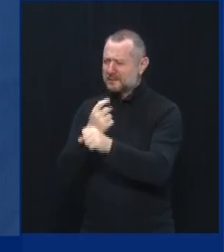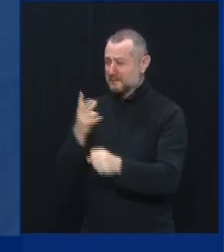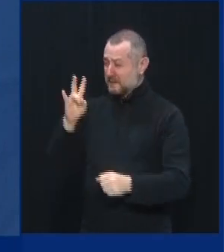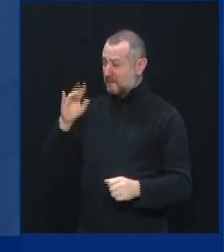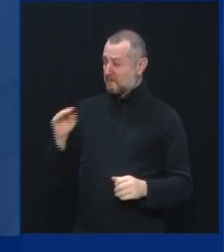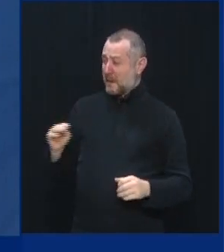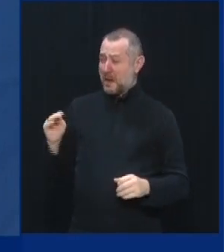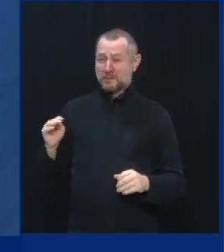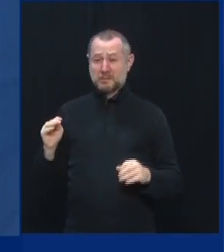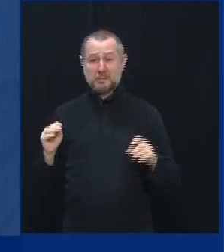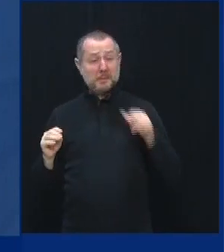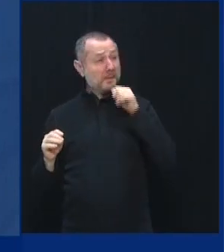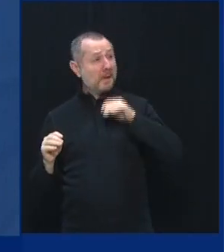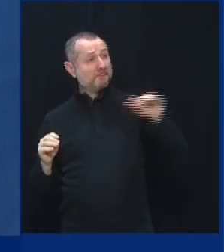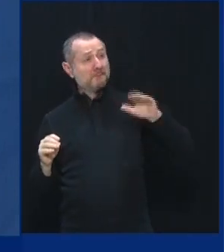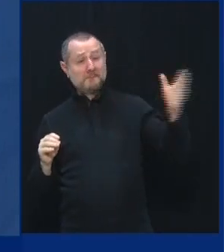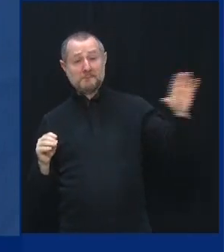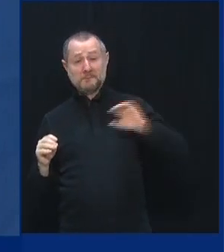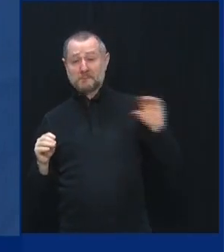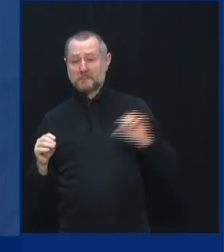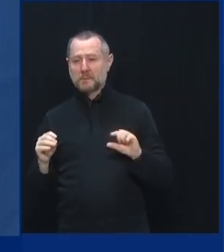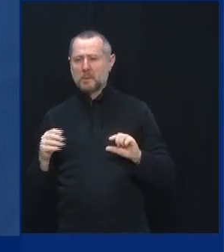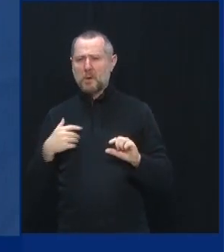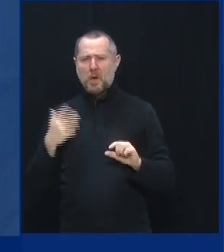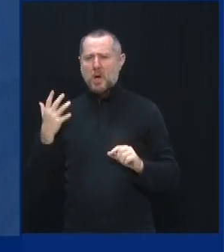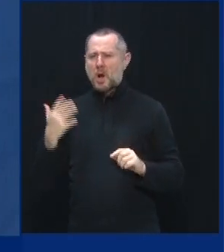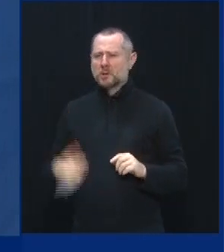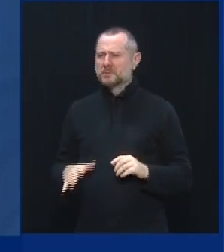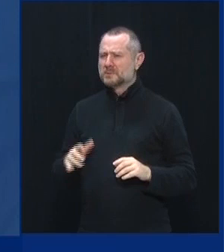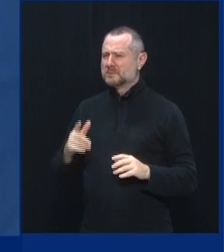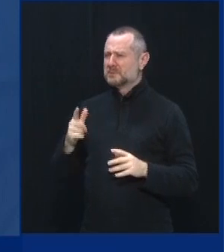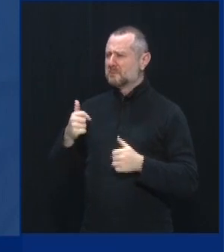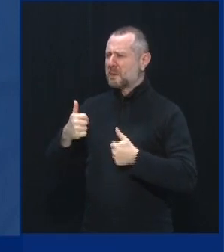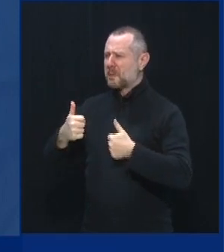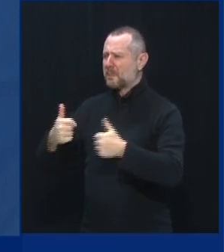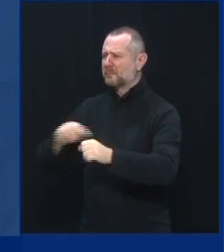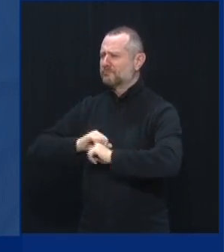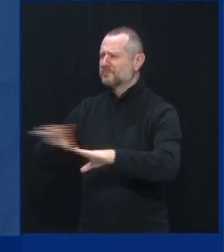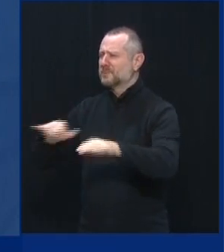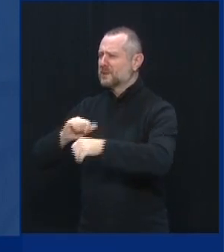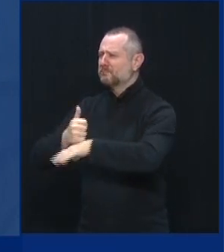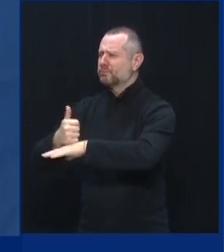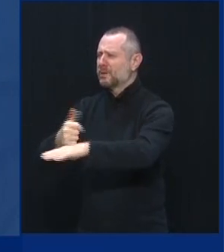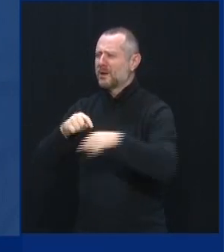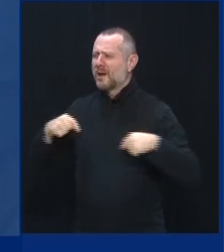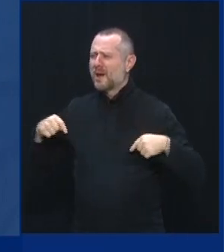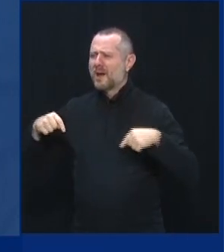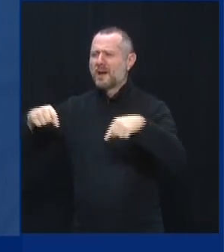WE HAVE 300,000 DOSES PER WEEK THAT WE GET. DO THE MATH. IT'S A SUPPLY ISSUE.